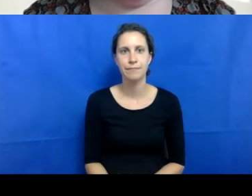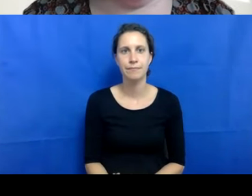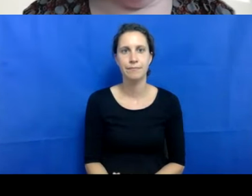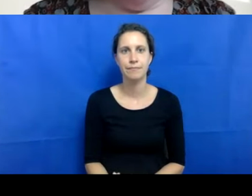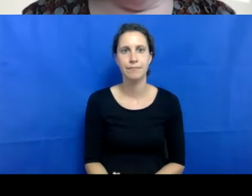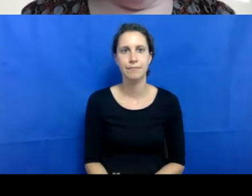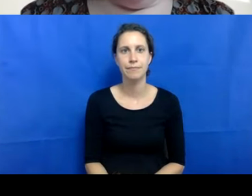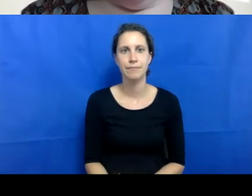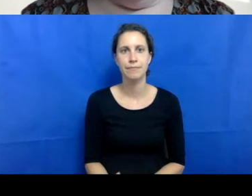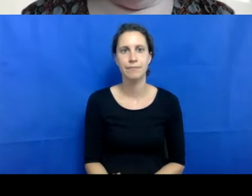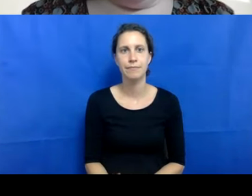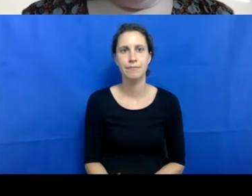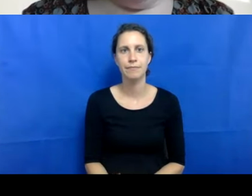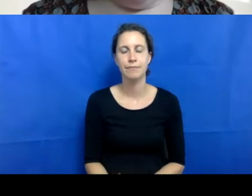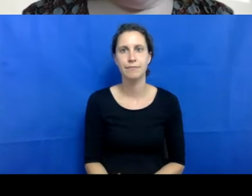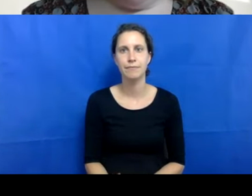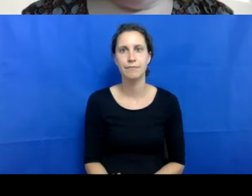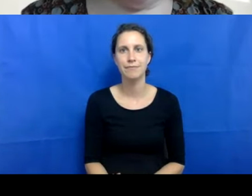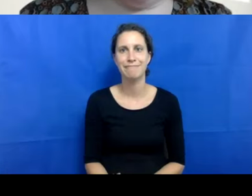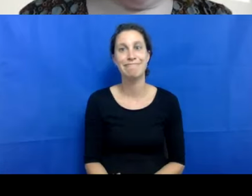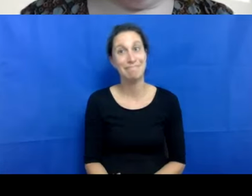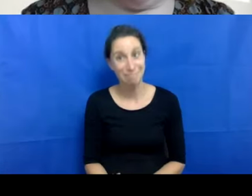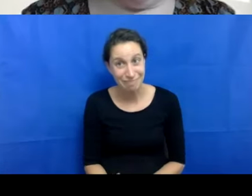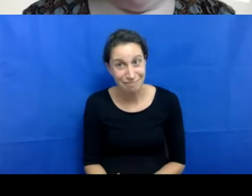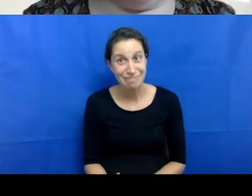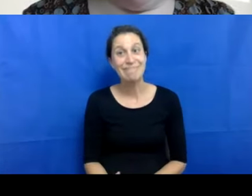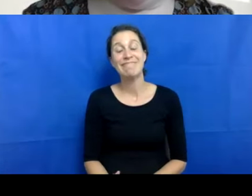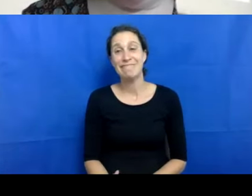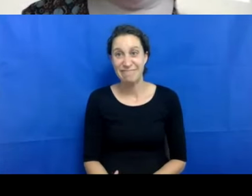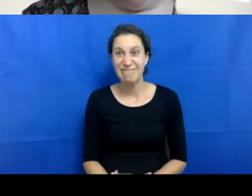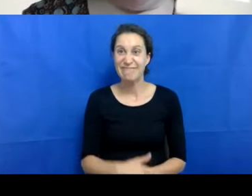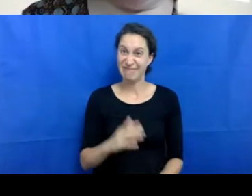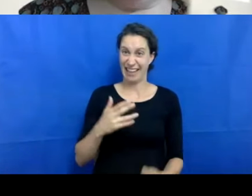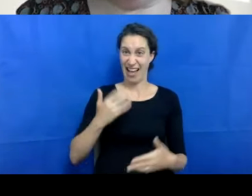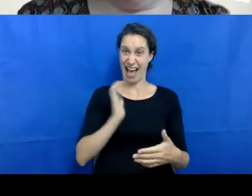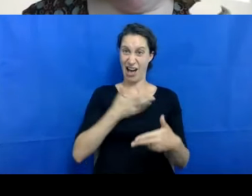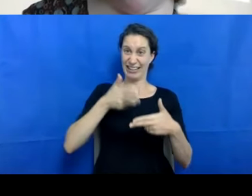There is definitely some confusion out there about our name. The Arc.